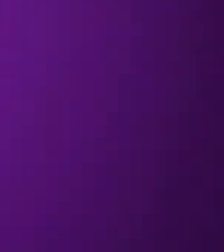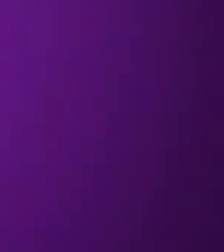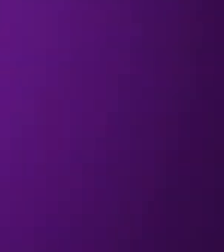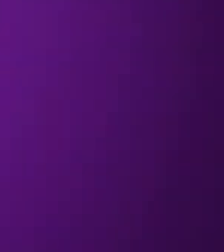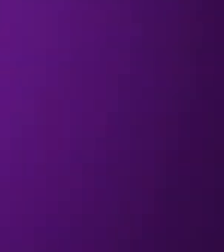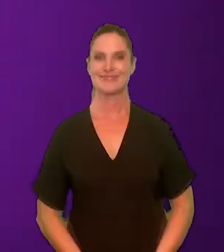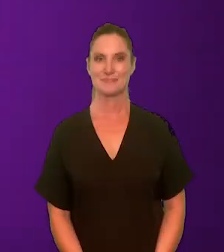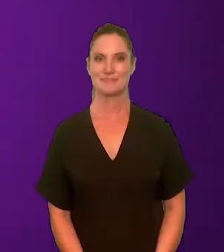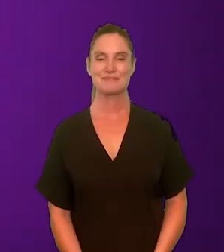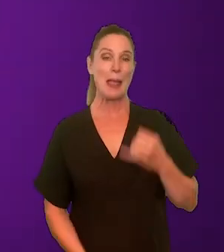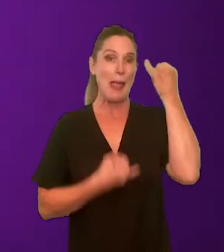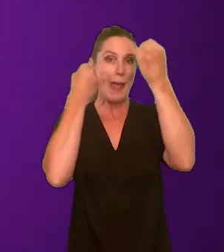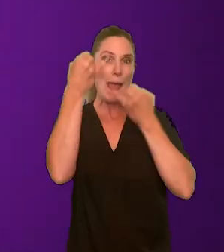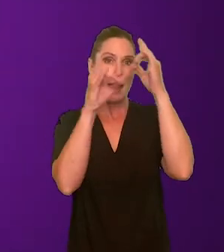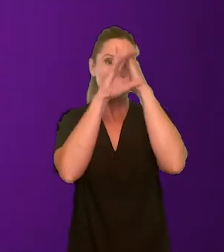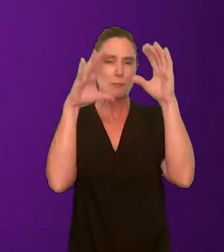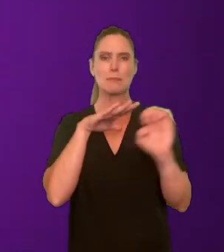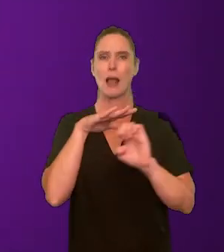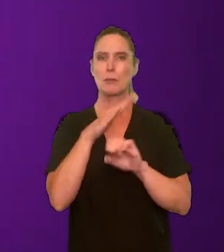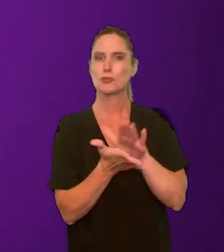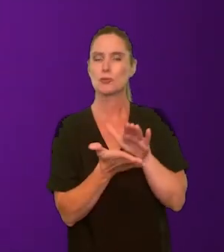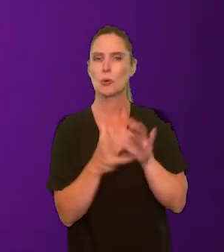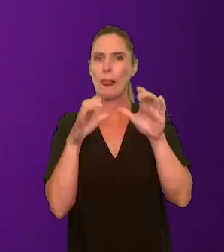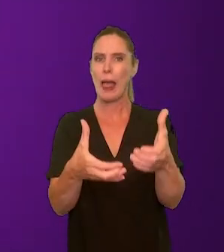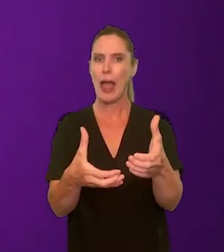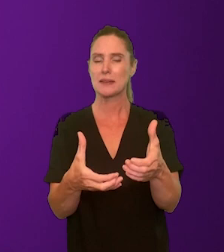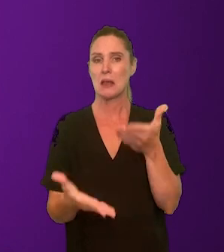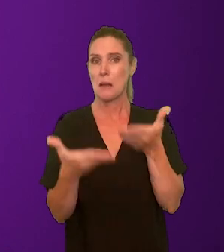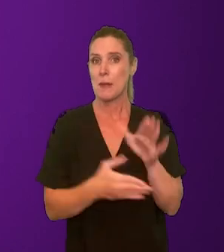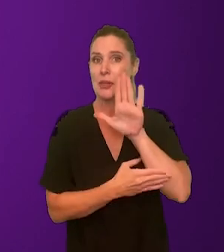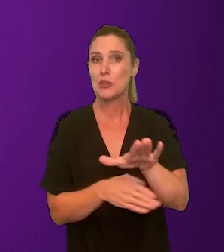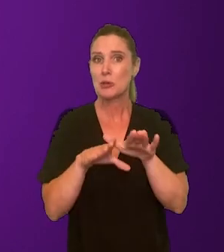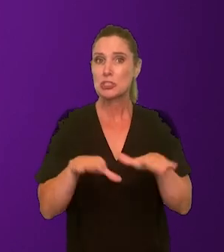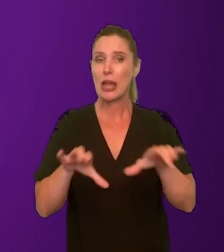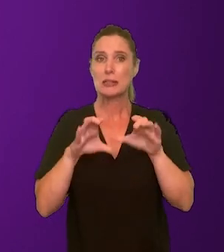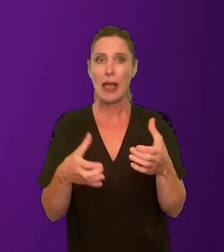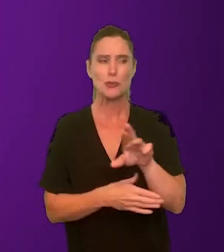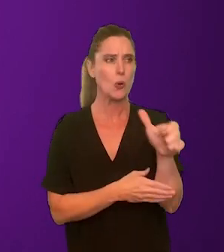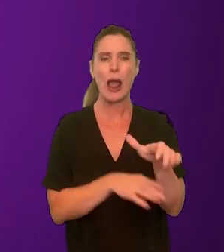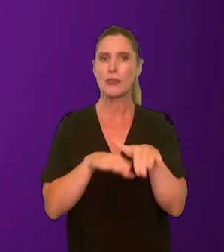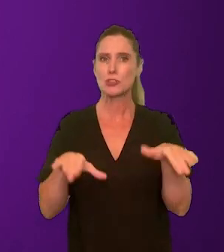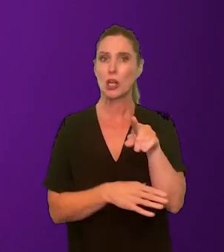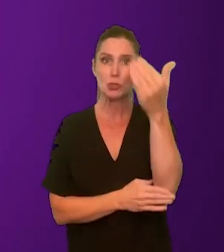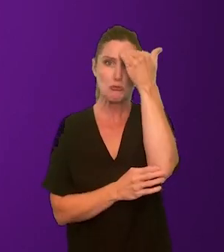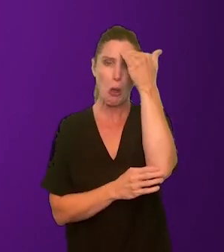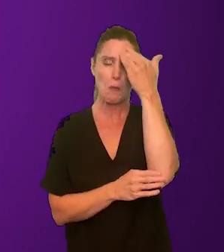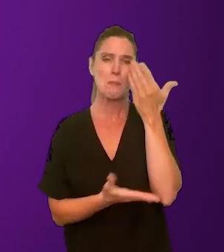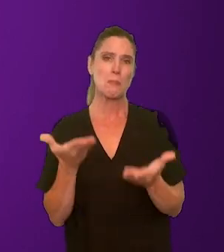I'd like you to imagine a primary school class. This might be your child's class or a child you know and there could be about 30 kids.